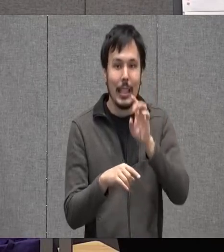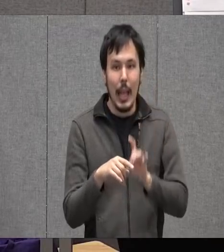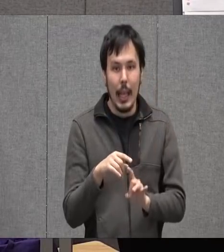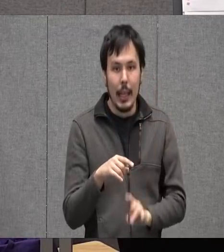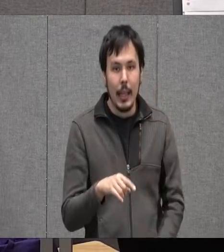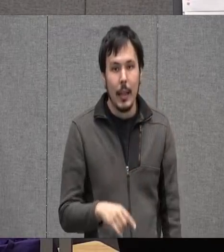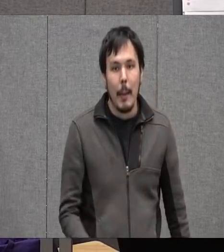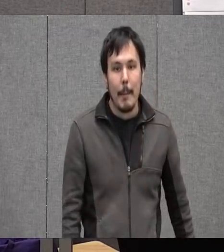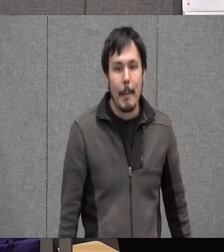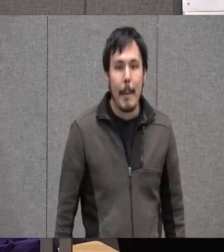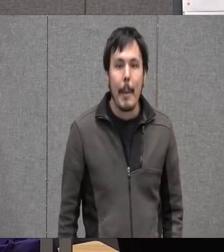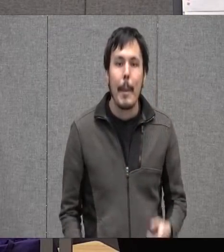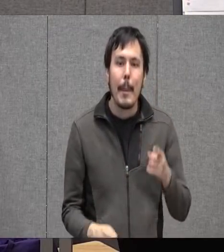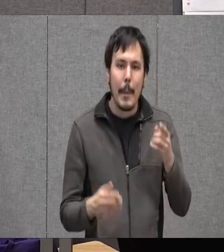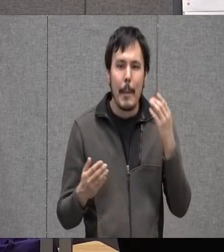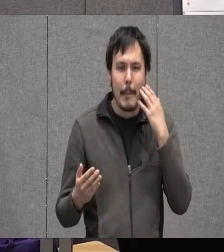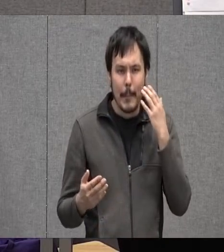Now I know I have 1.856.